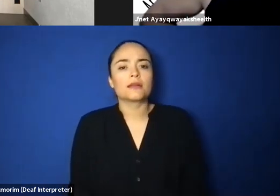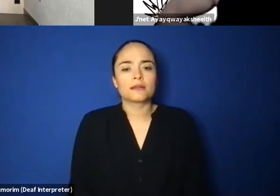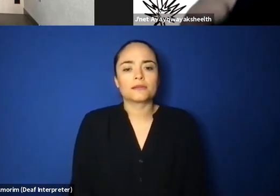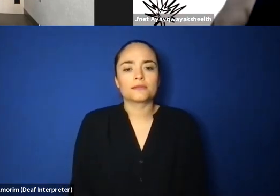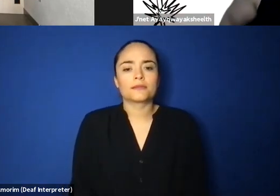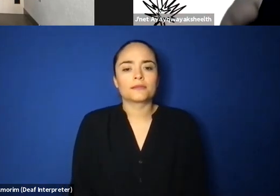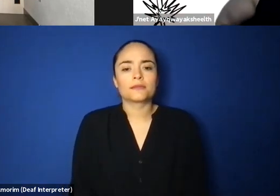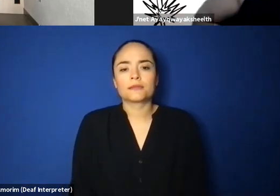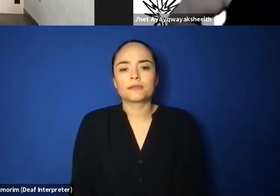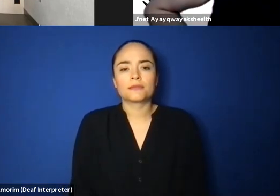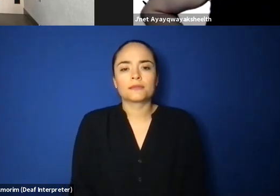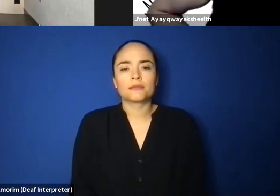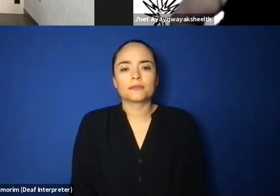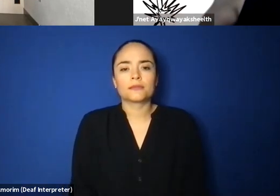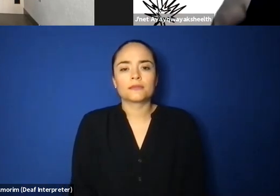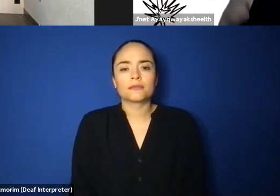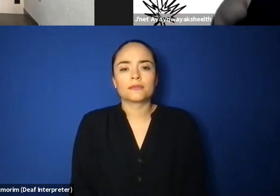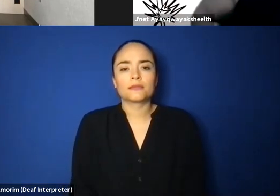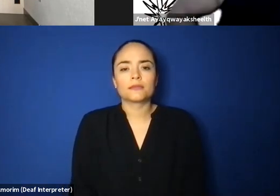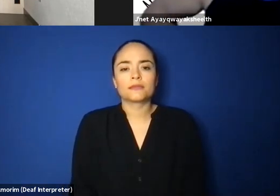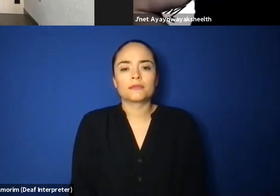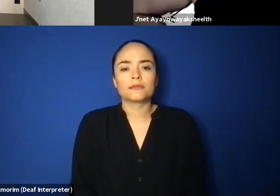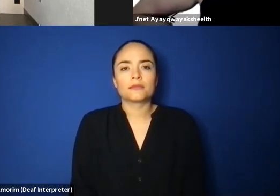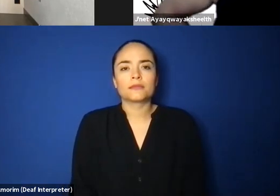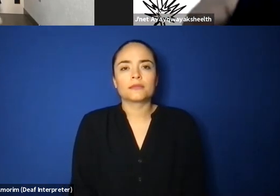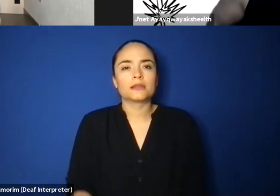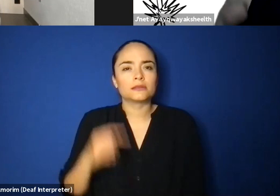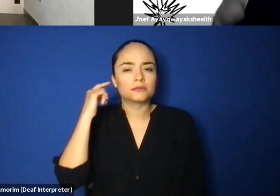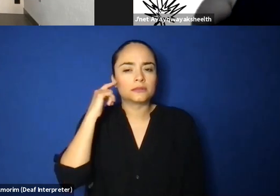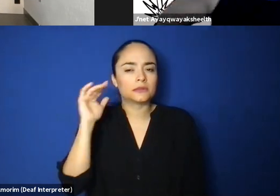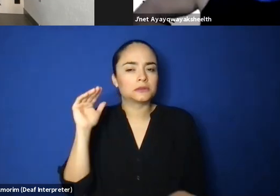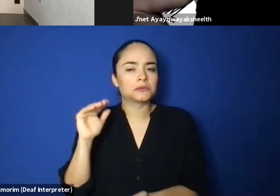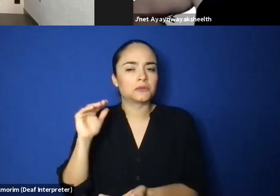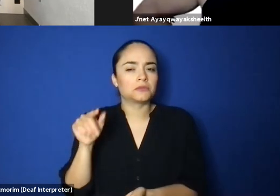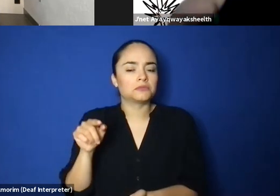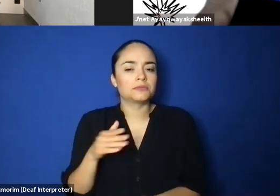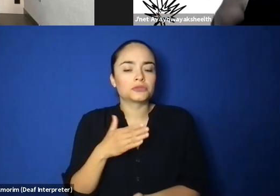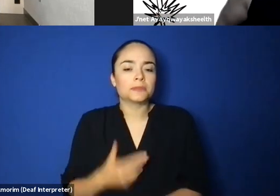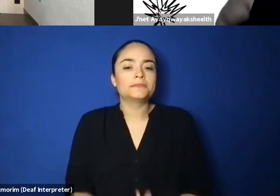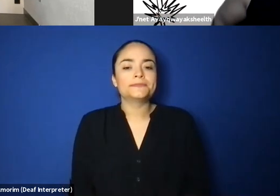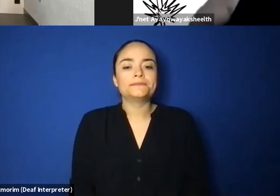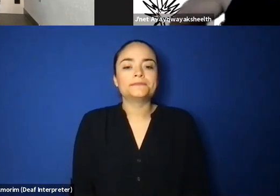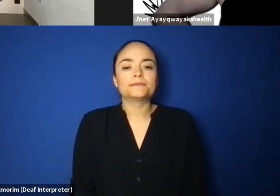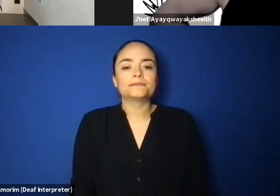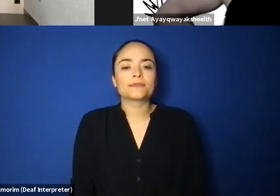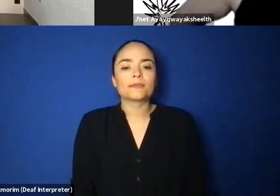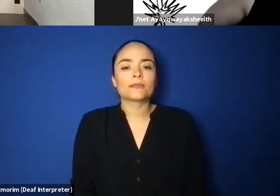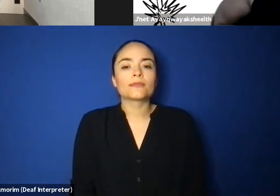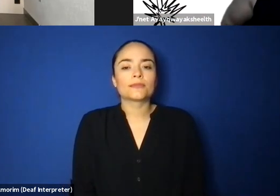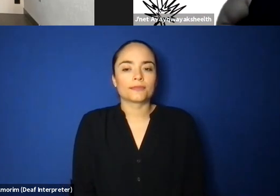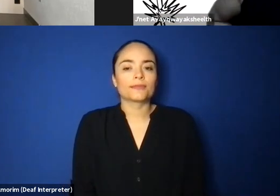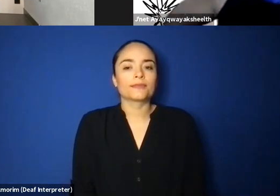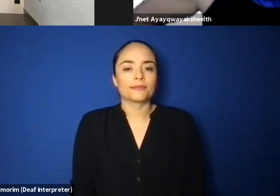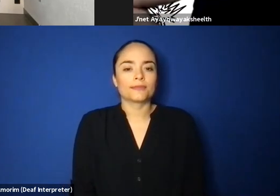can we bring it down a little bit, Sarah? That's great. So left left, right right, left left, right right.